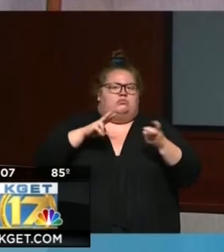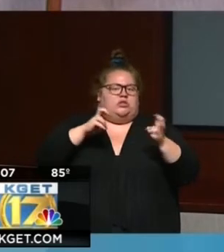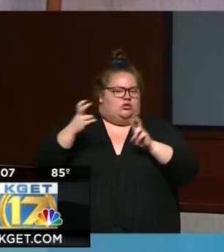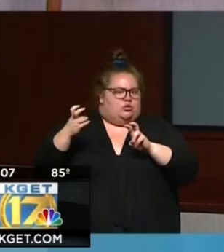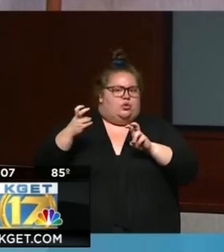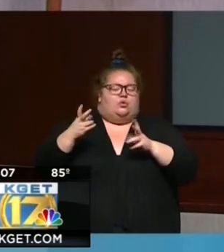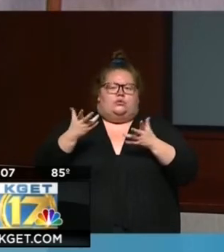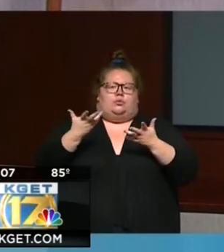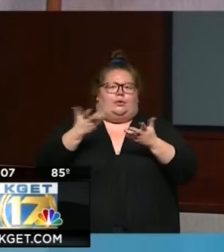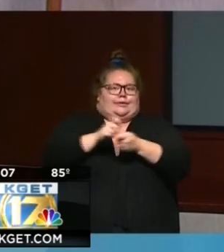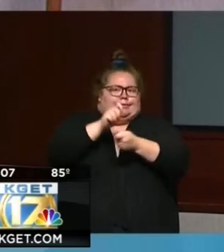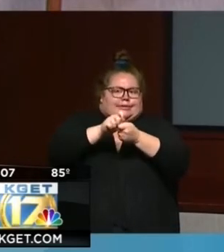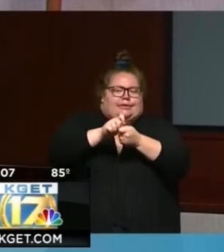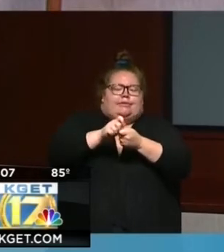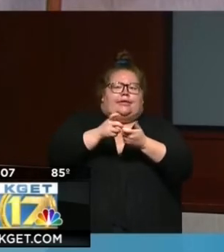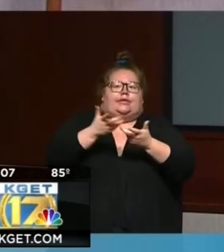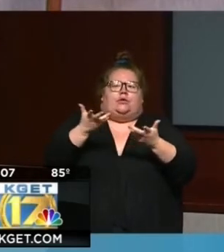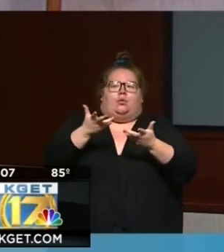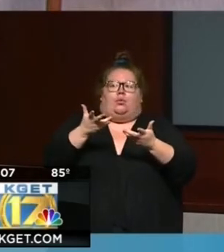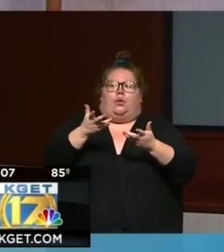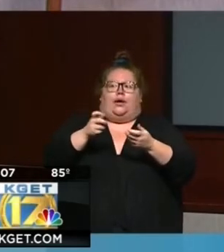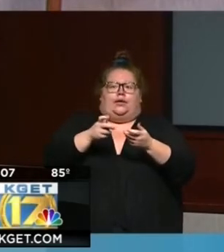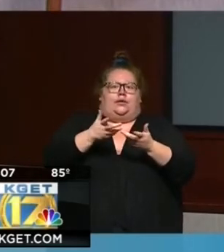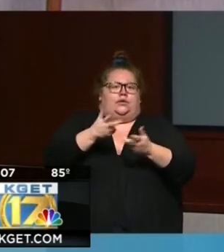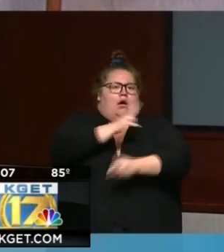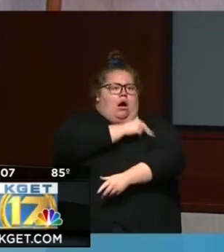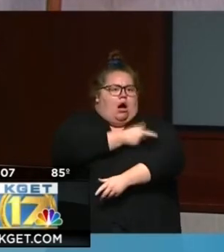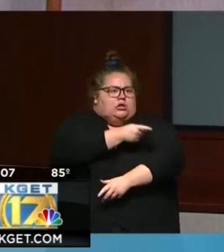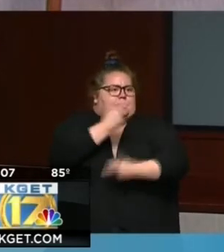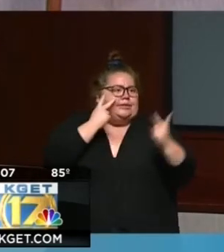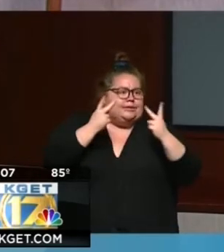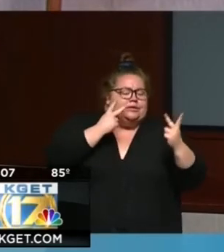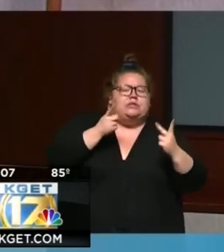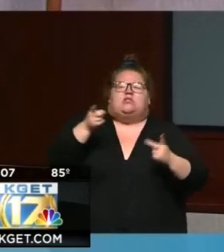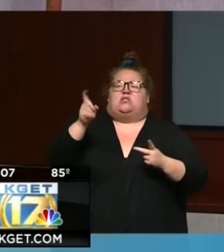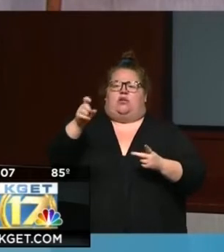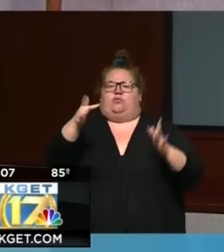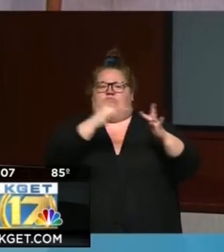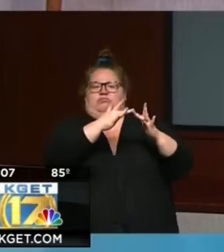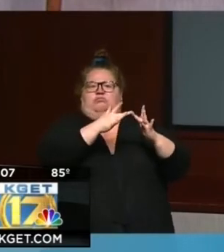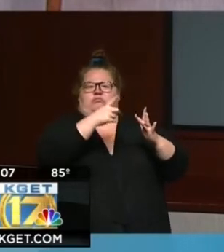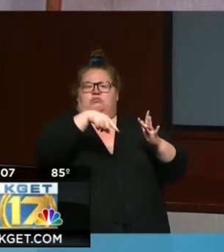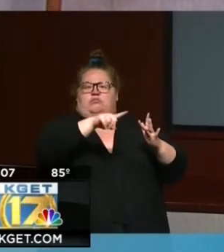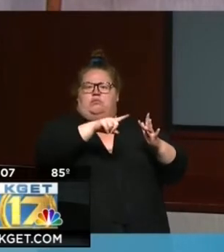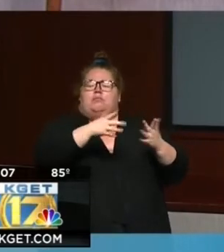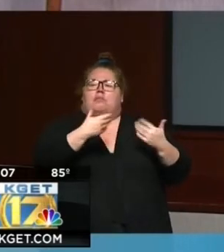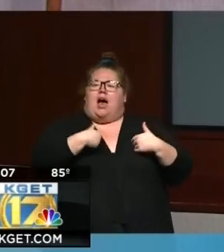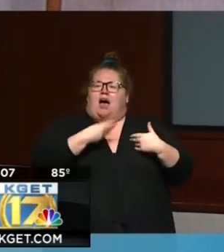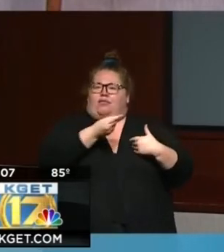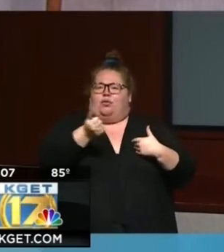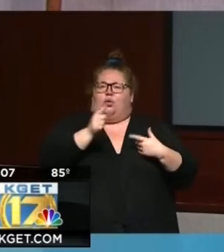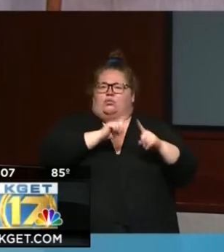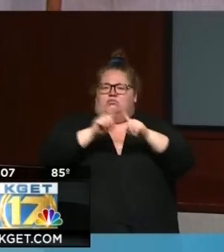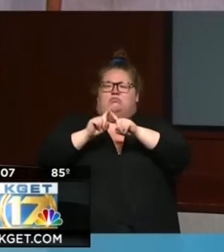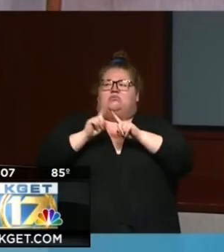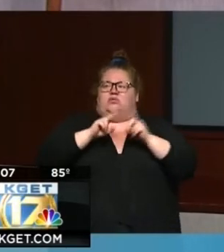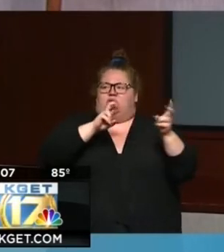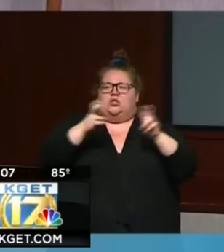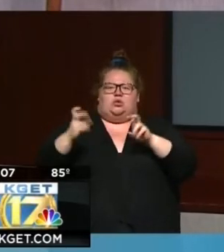BREATH THAT MAY DEVELOP INTO PNEUMONIA AND OTHER RESPIRATORY ISSUES. WE CAN'T SPEAK INDIVIDUALLY ON PATIENTS. YOU WANT TO KNOW WHAT OUR HOSPITALS ARE SEEING, YOU HAVE